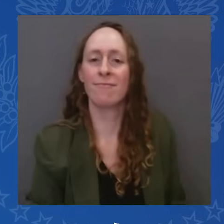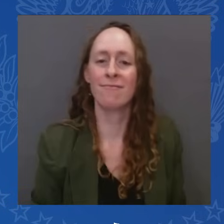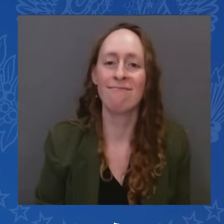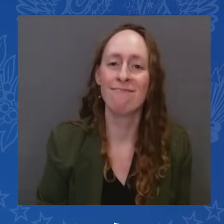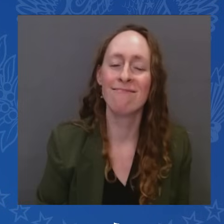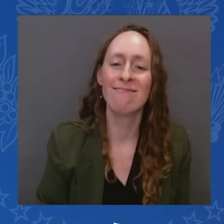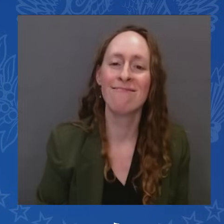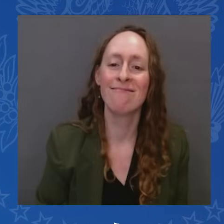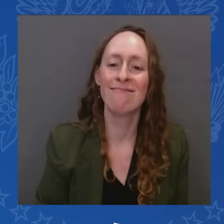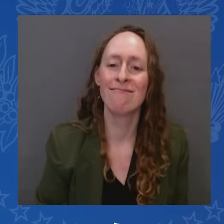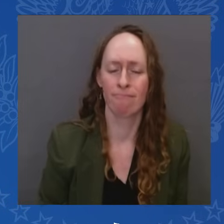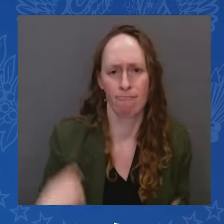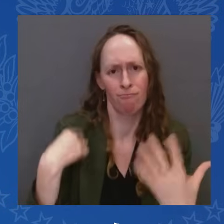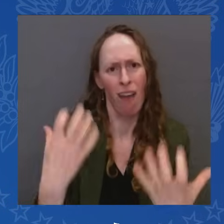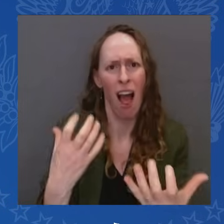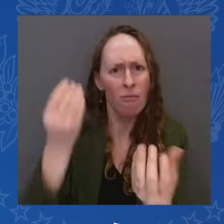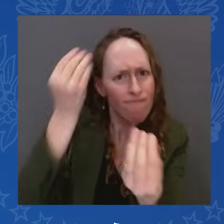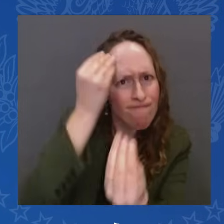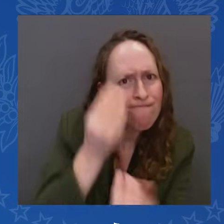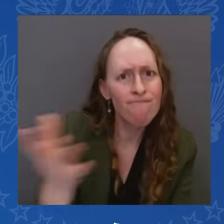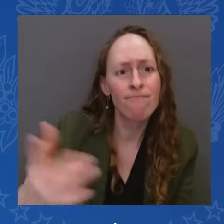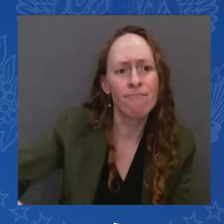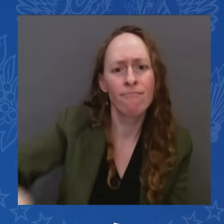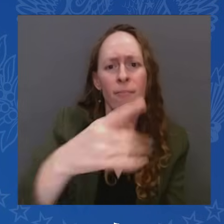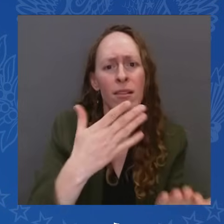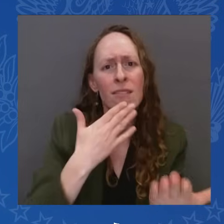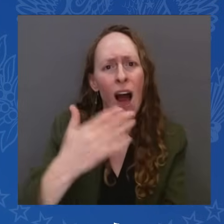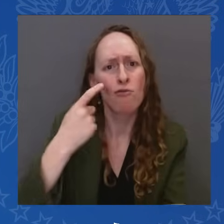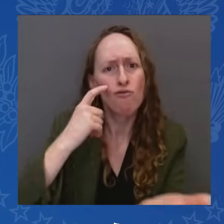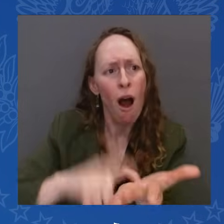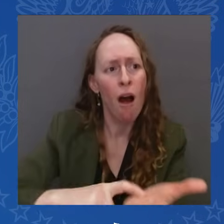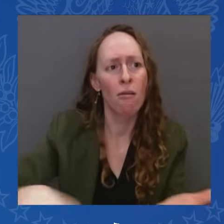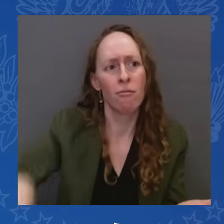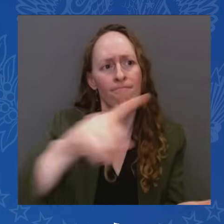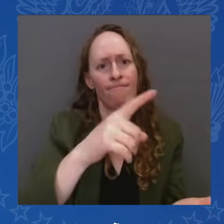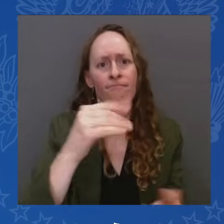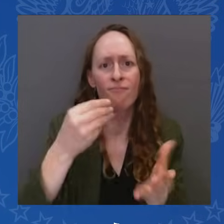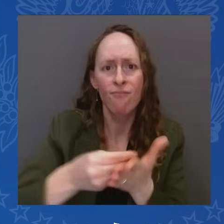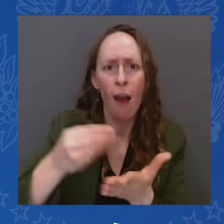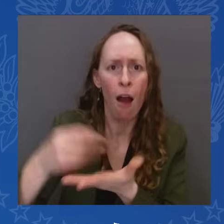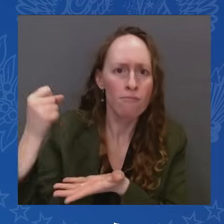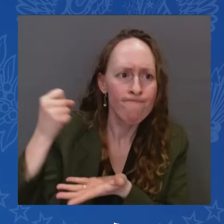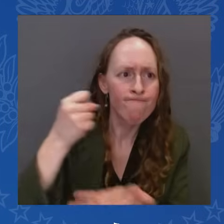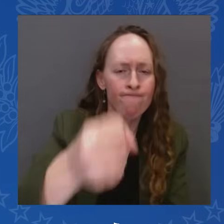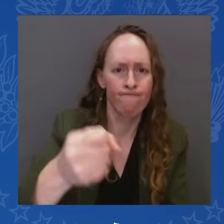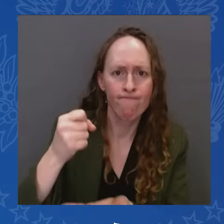Second, yesterday I met with American -- American defense company leaders.